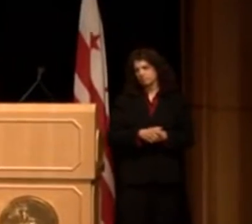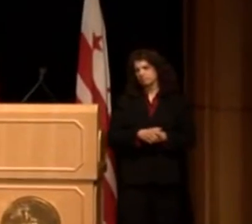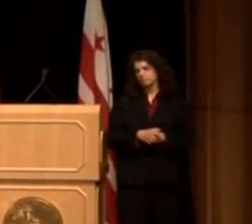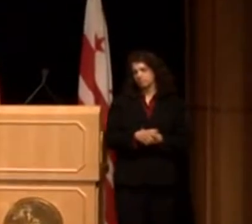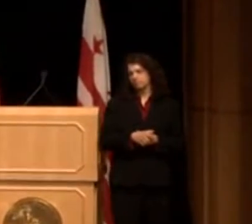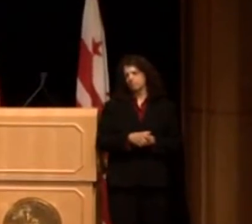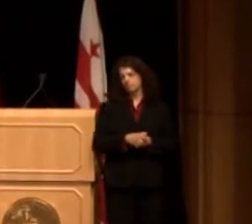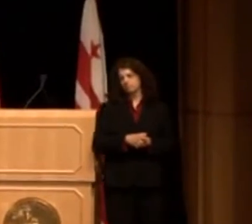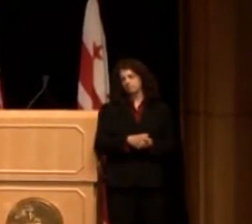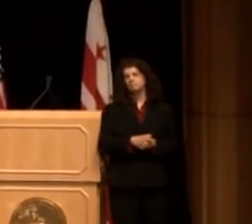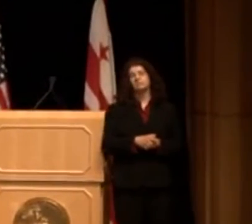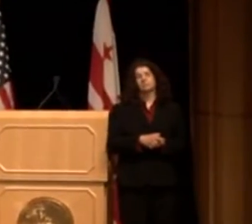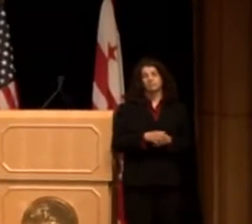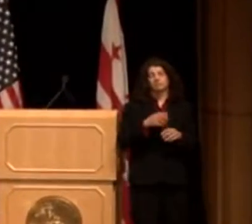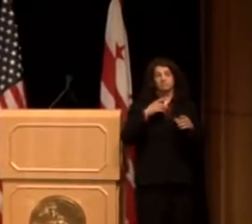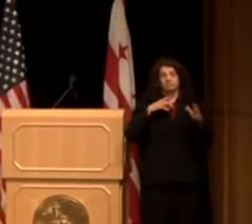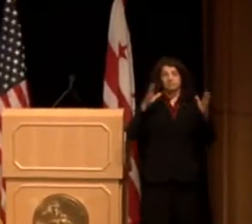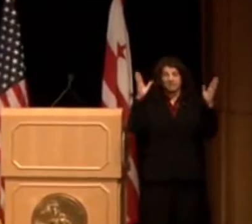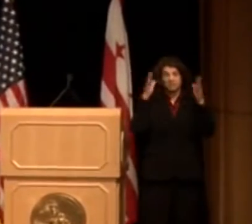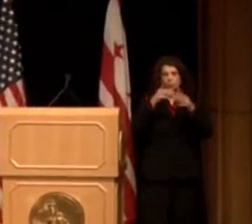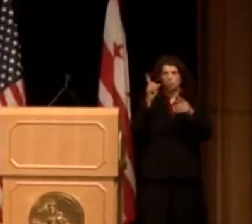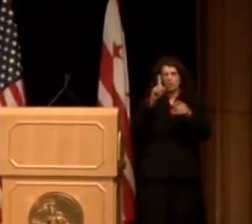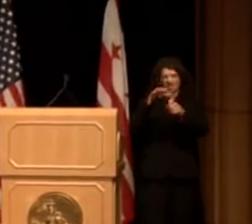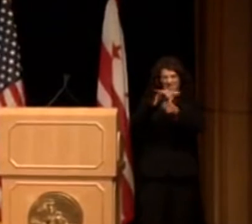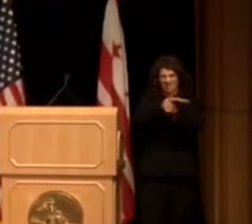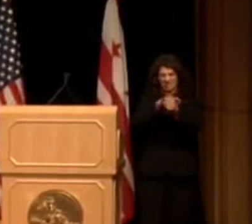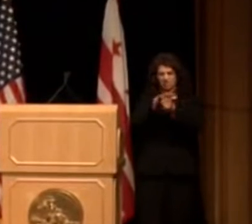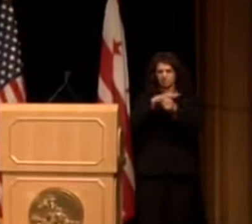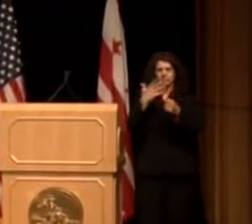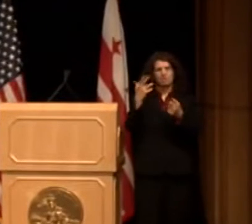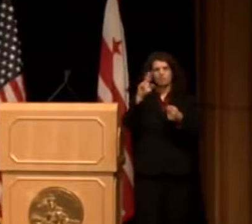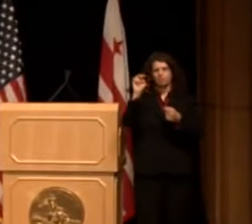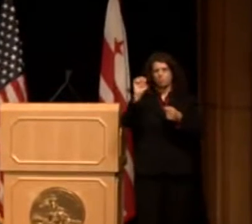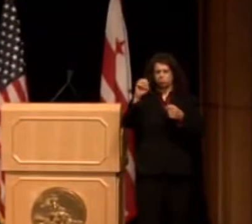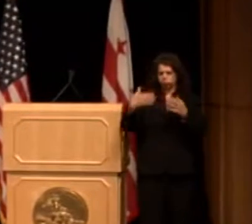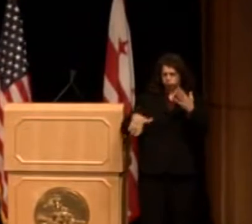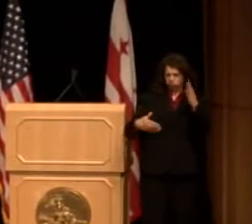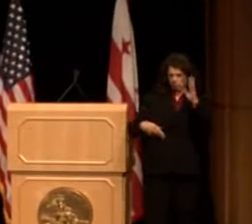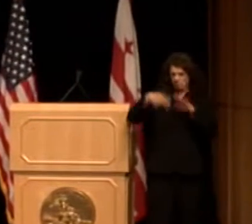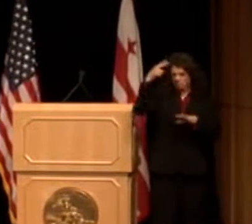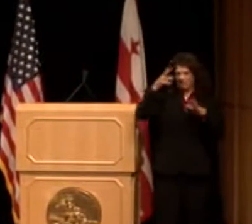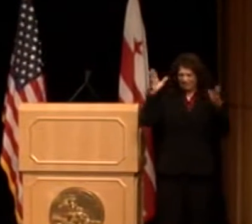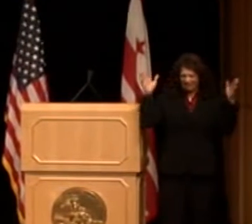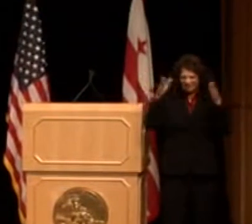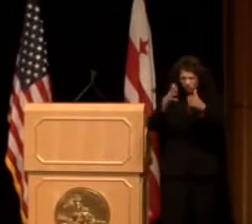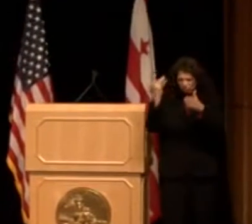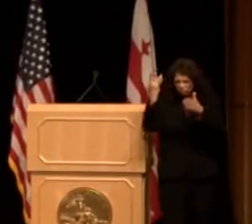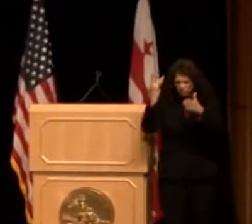WHICH IS WARDS 7 AND 8 WHERE WE'VE SEEN THE MOST DECREASE IN UNEMPLOYMENT. I BELIEVE WARD 7 CONTINUES TO BE